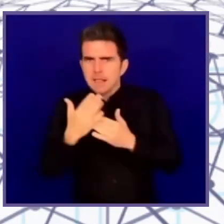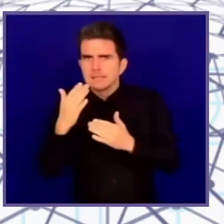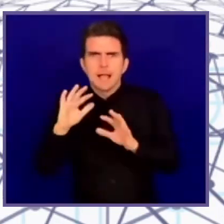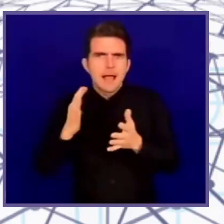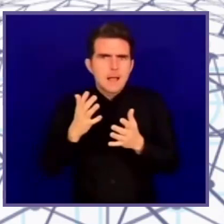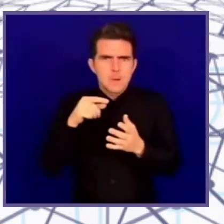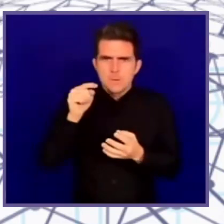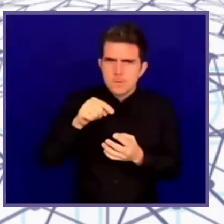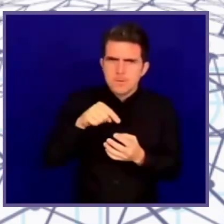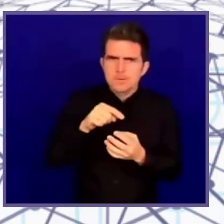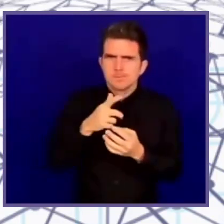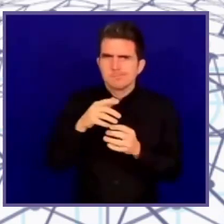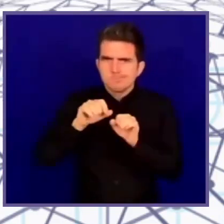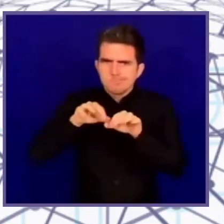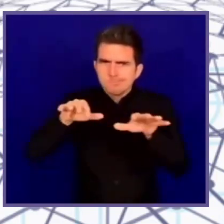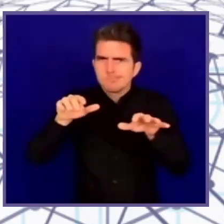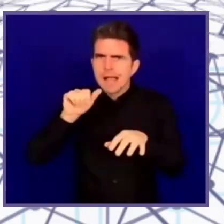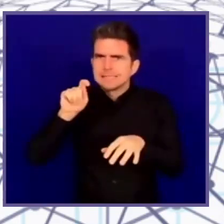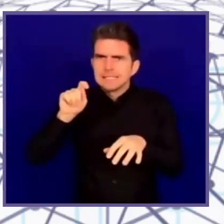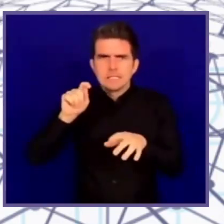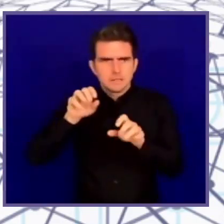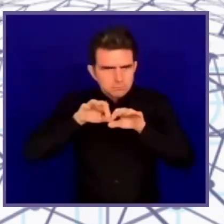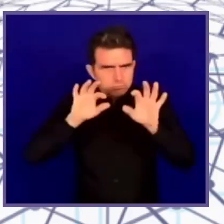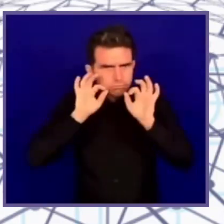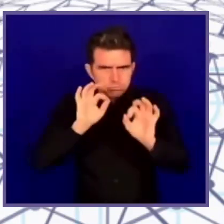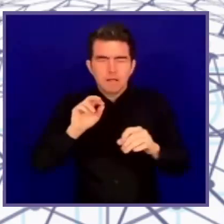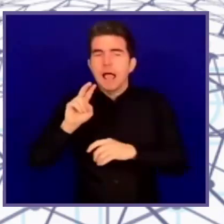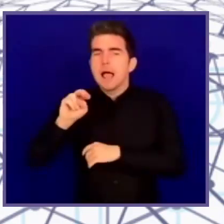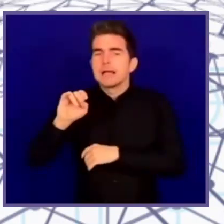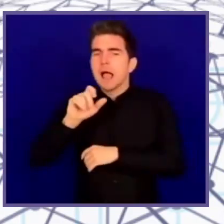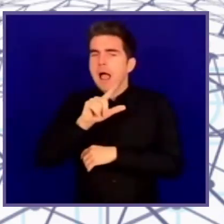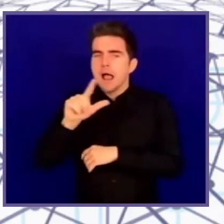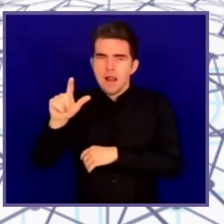And in the afternoon, Kathy and Anna talked about disability dongles, which is described